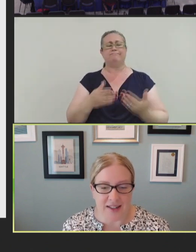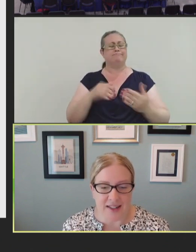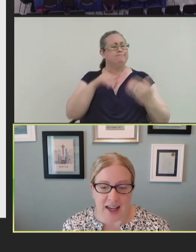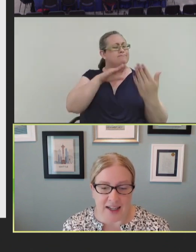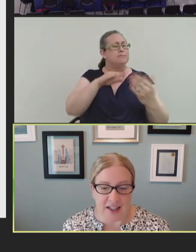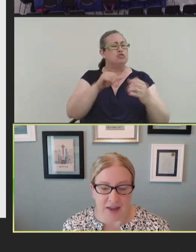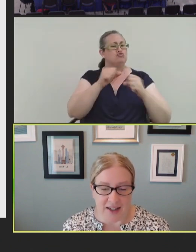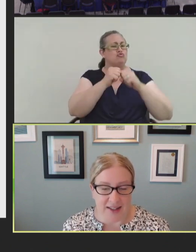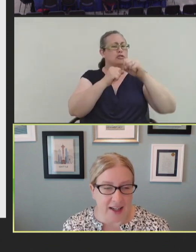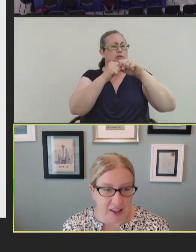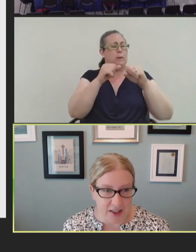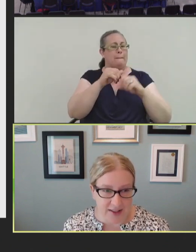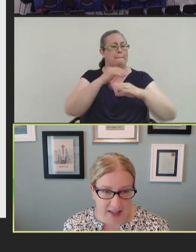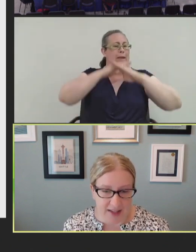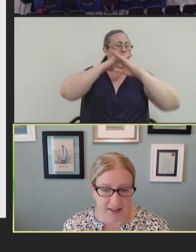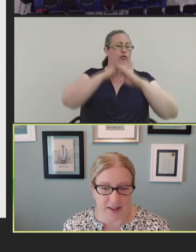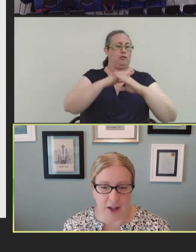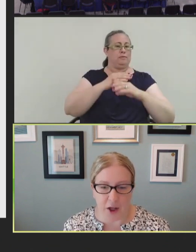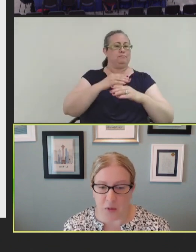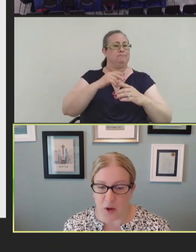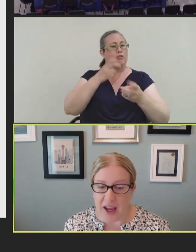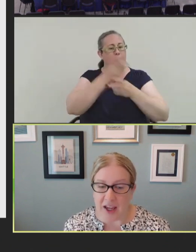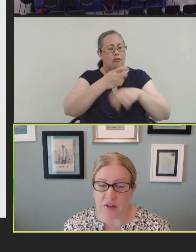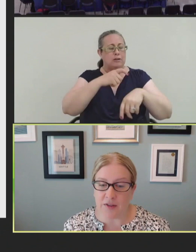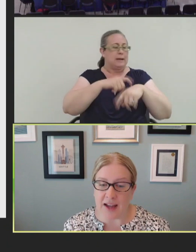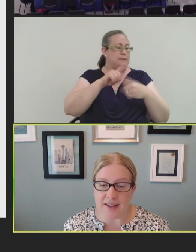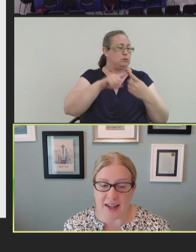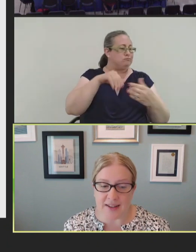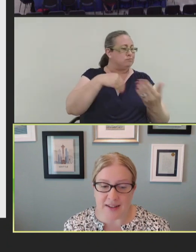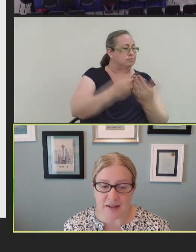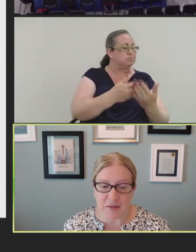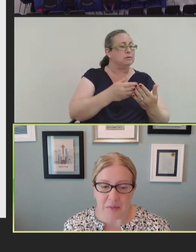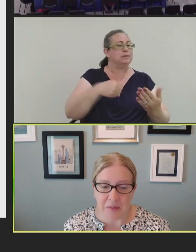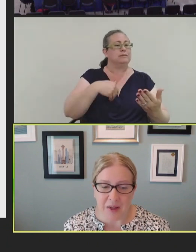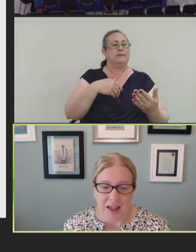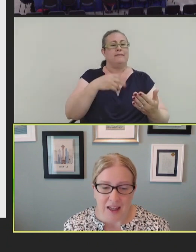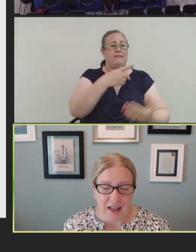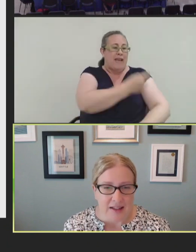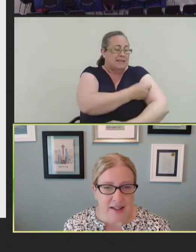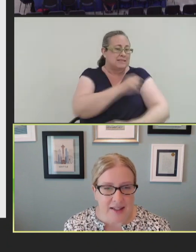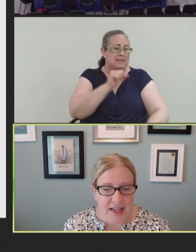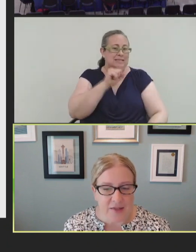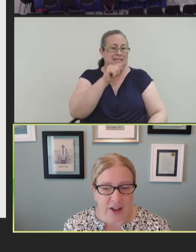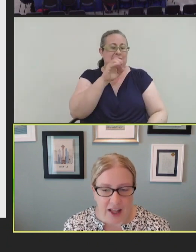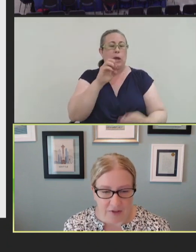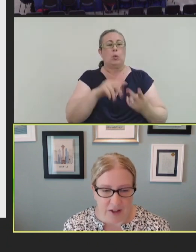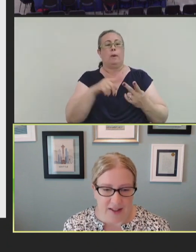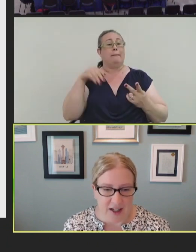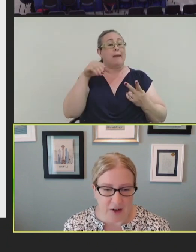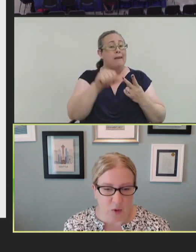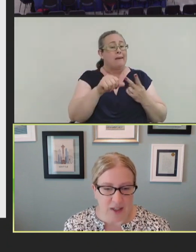to getting to vaccination sites or paying for vaccines. Successful efforts that have worked